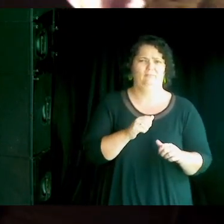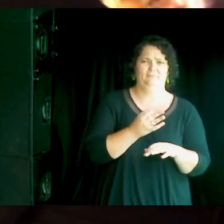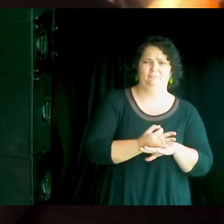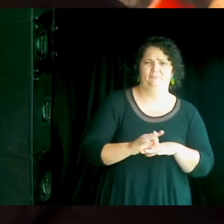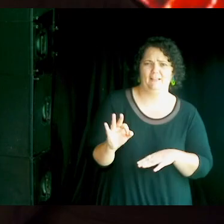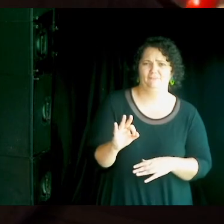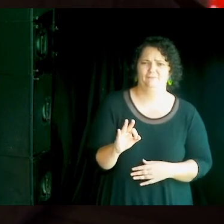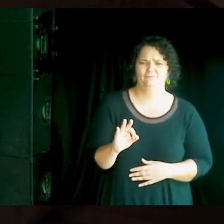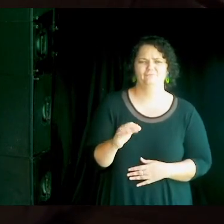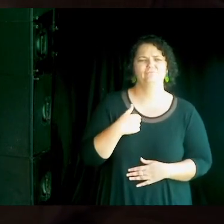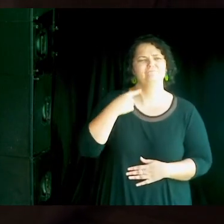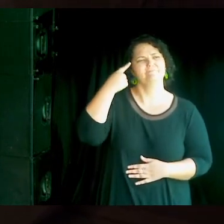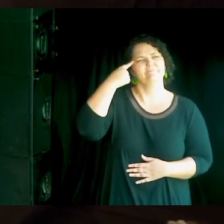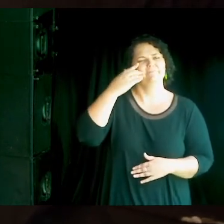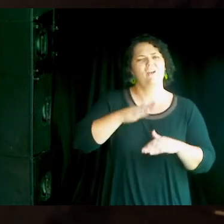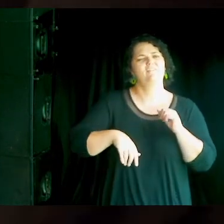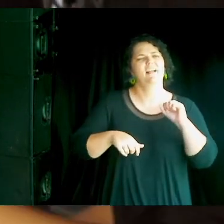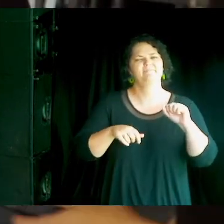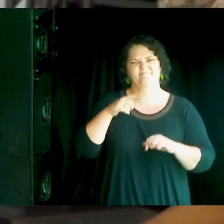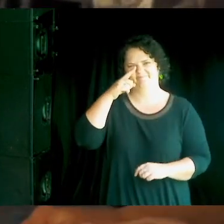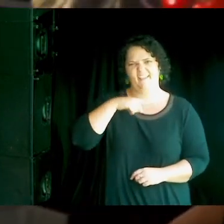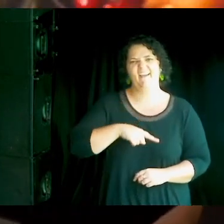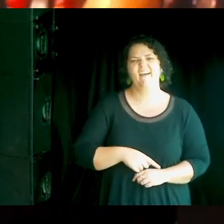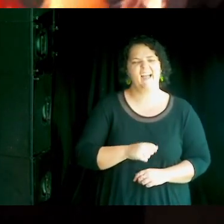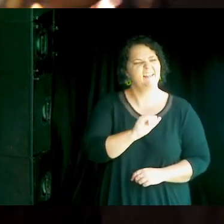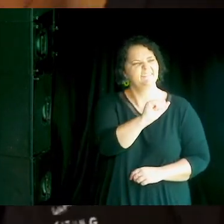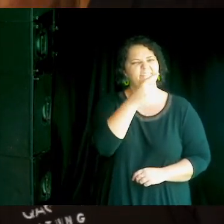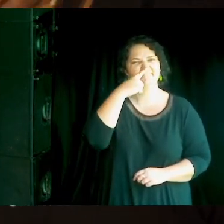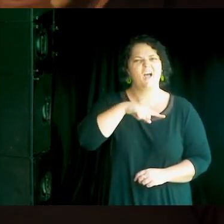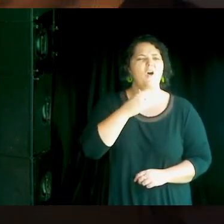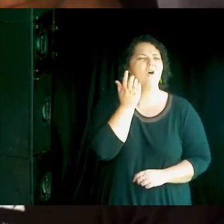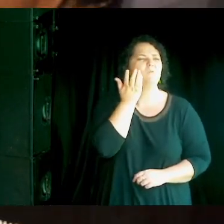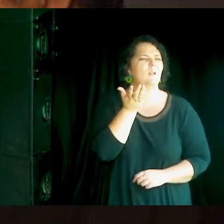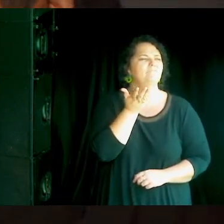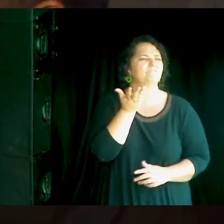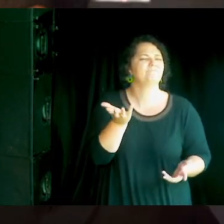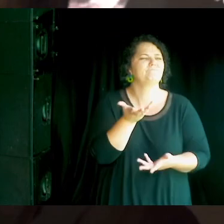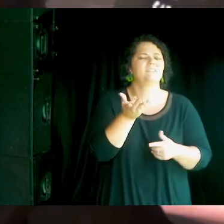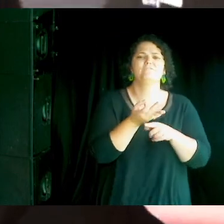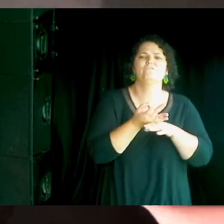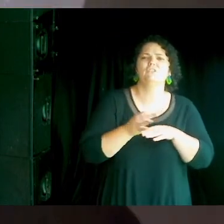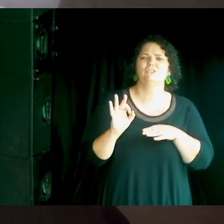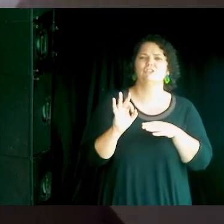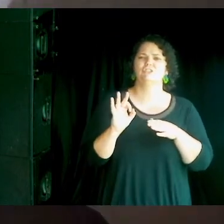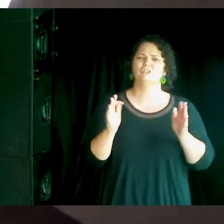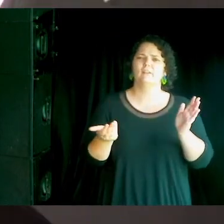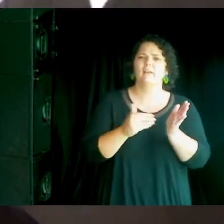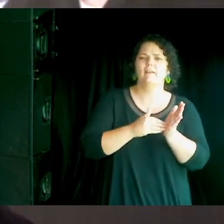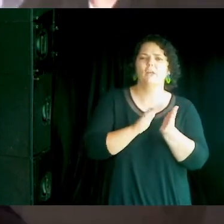about freshness just very fresh a lot of spices a lot of herbs and I do love thai food very much